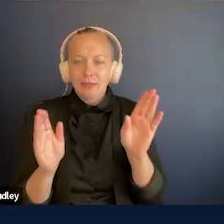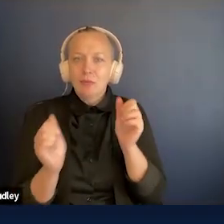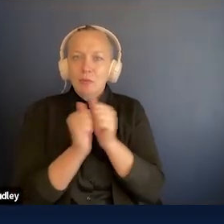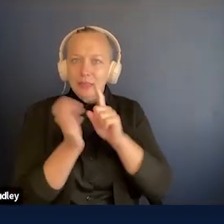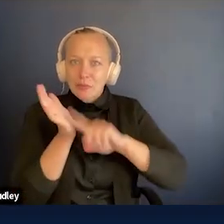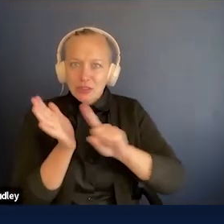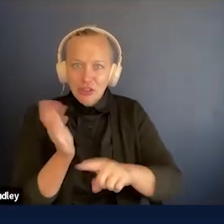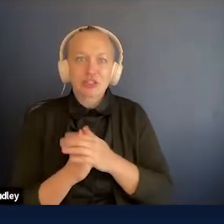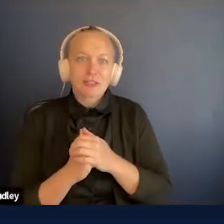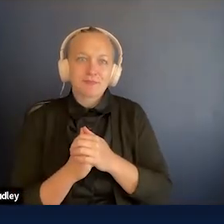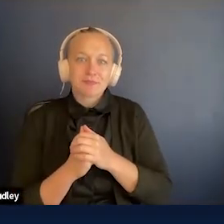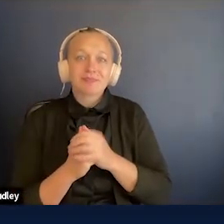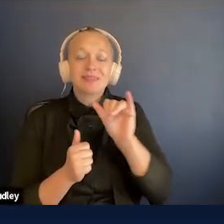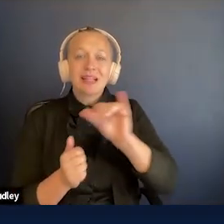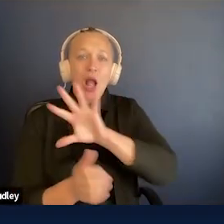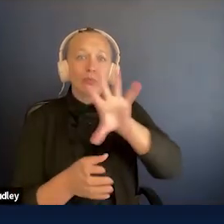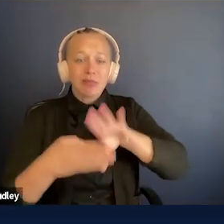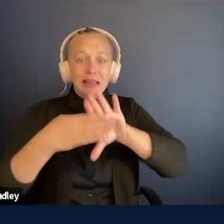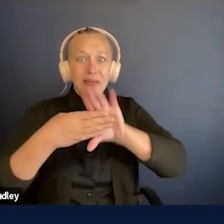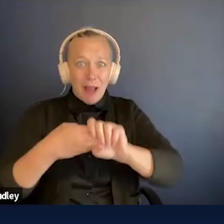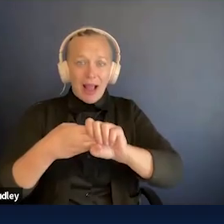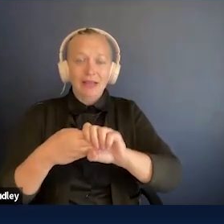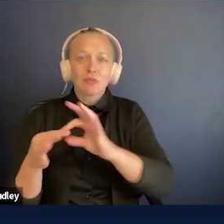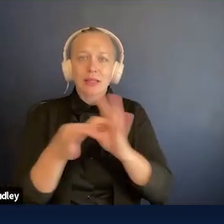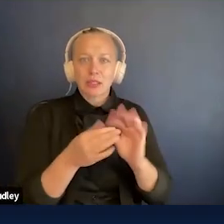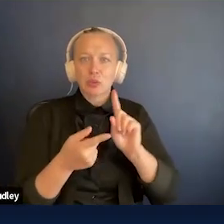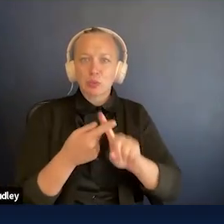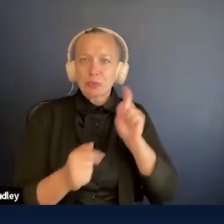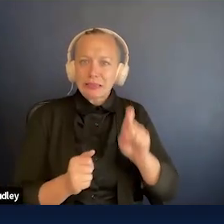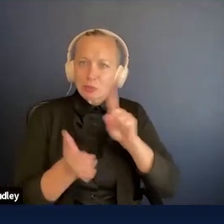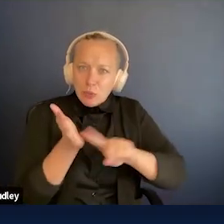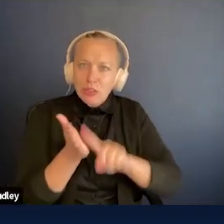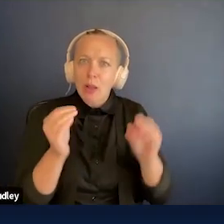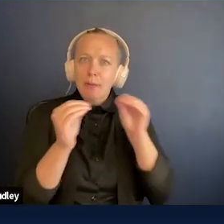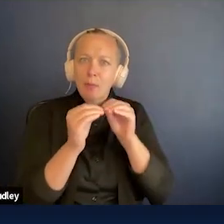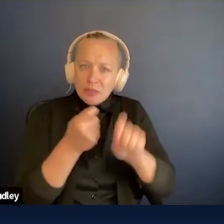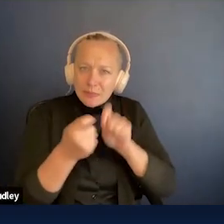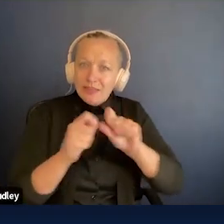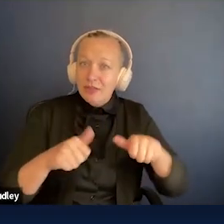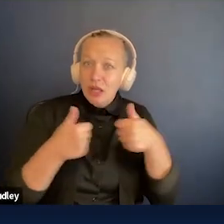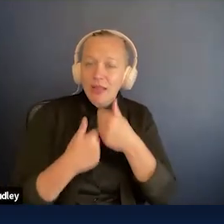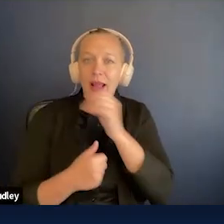Recognition of distant challenges and reduced targeted intervention.